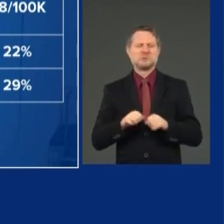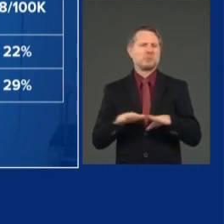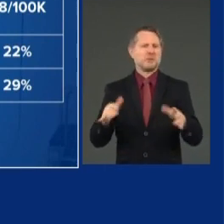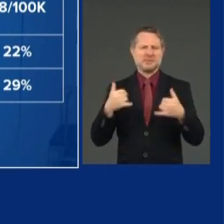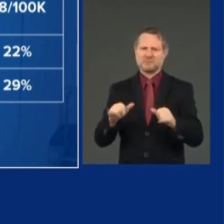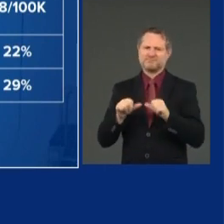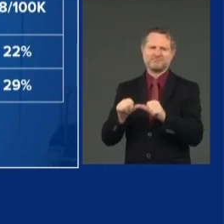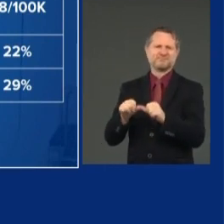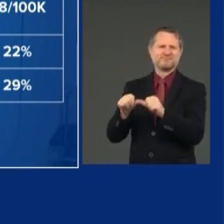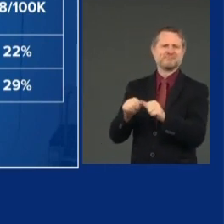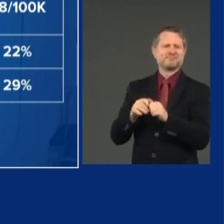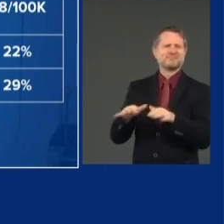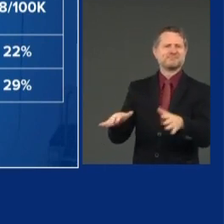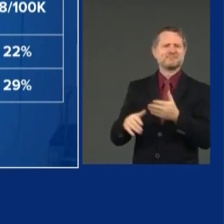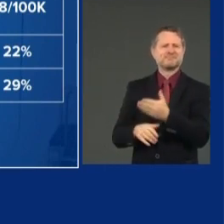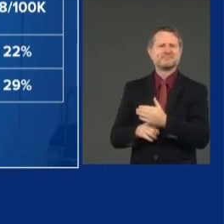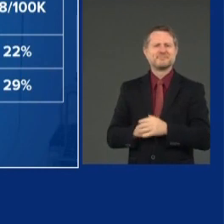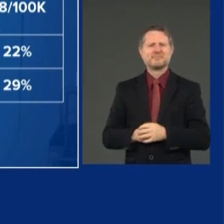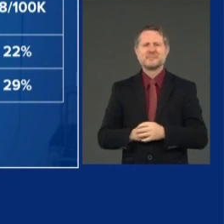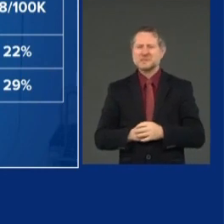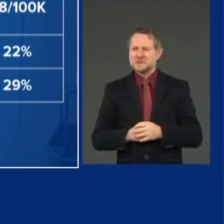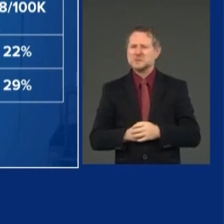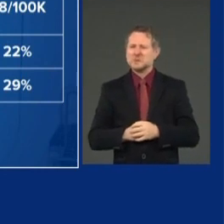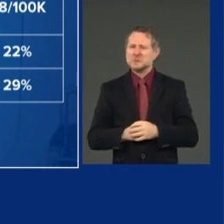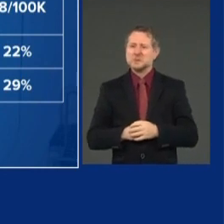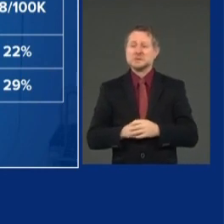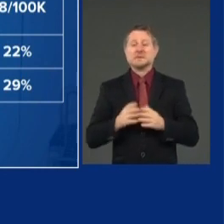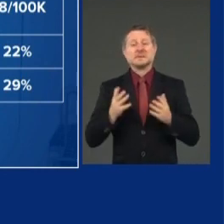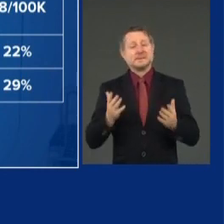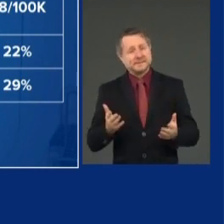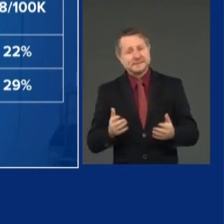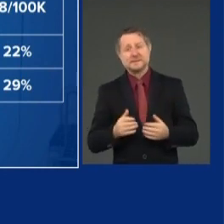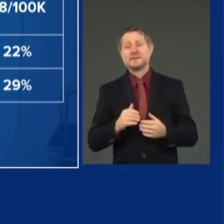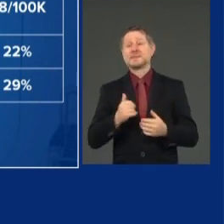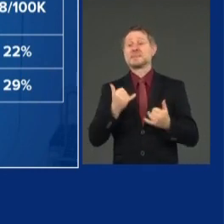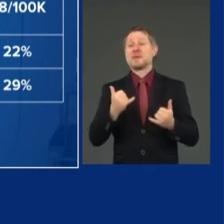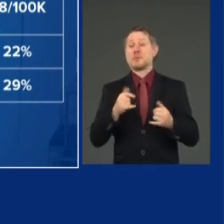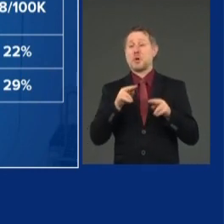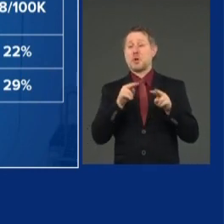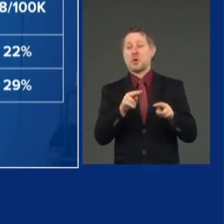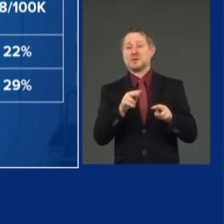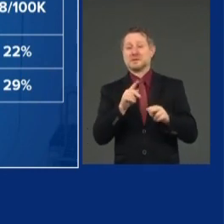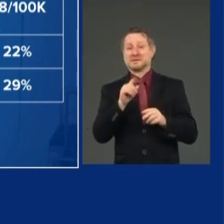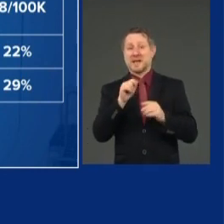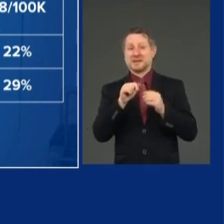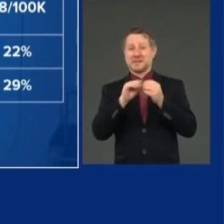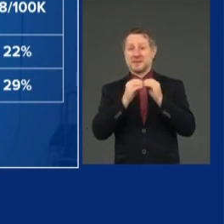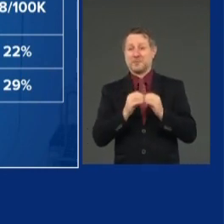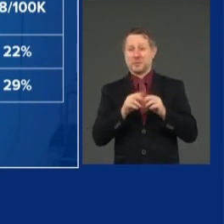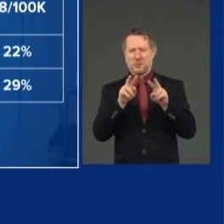SO THAT'S WHERE THE CASES ARE STILL COMING FROM, THAT'S WHERE